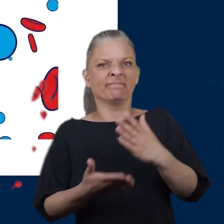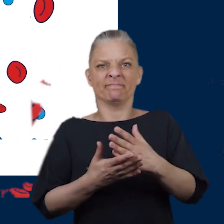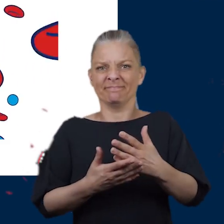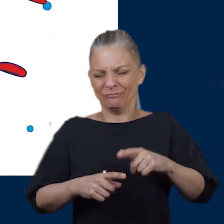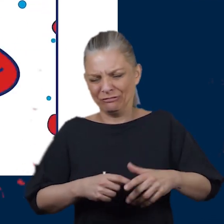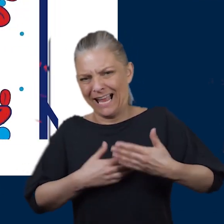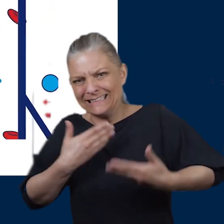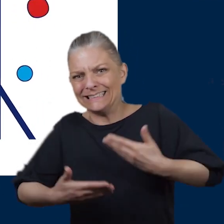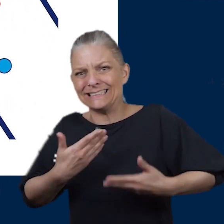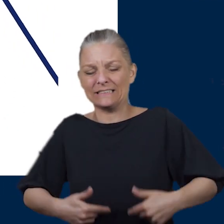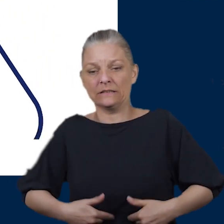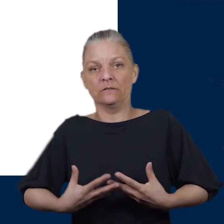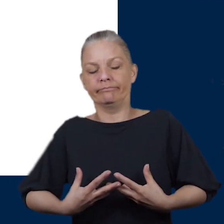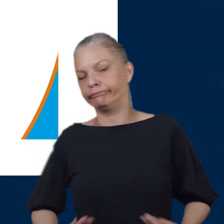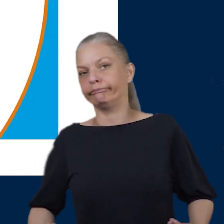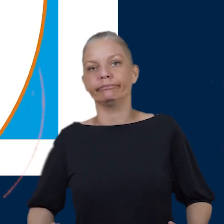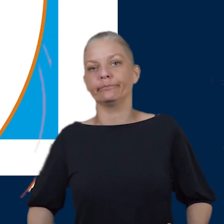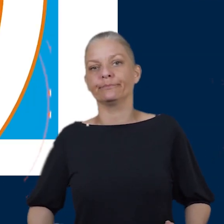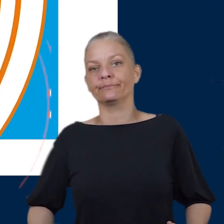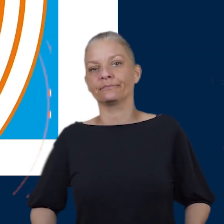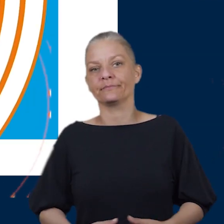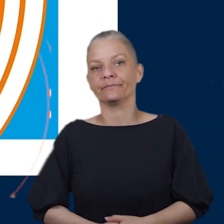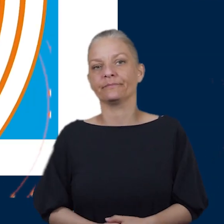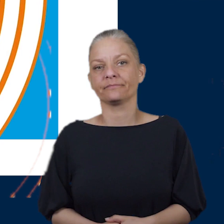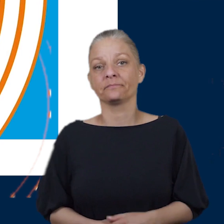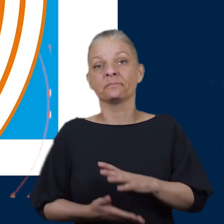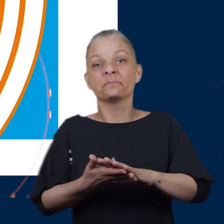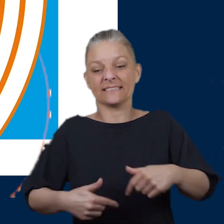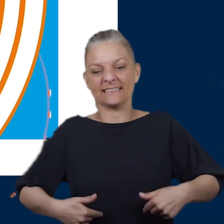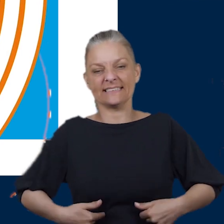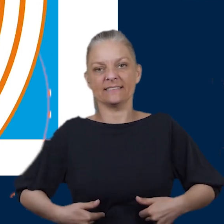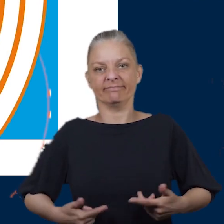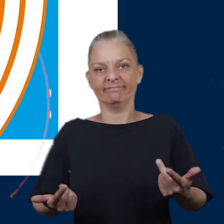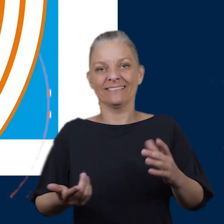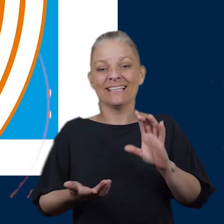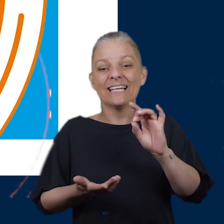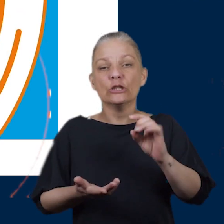2 diabetes this can eventually tire the pancreas out meaning their body makes less and less insulin